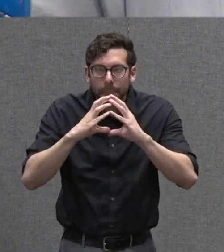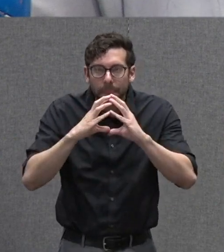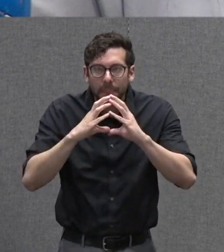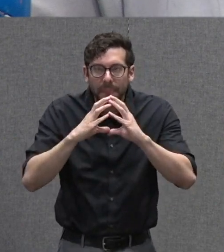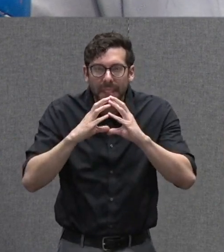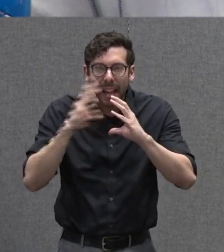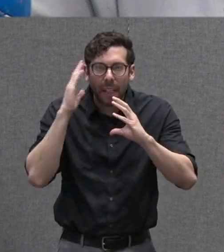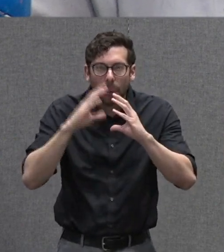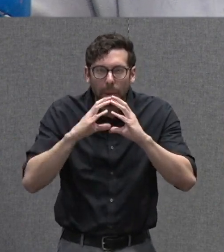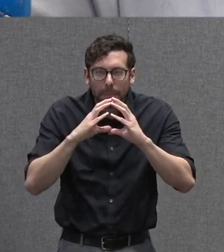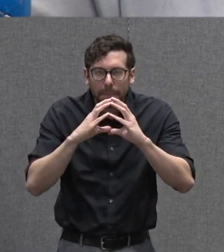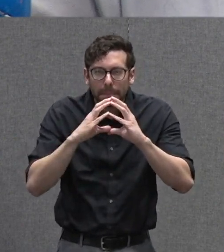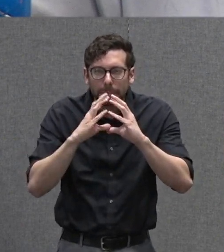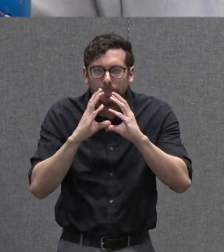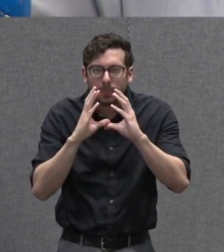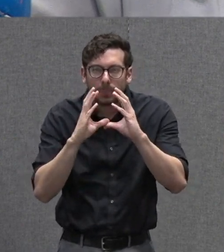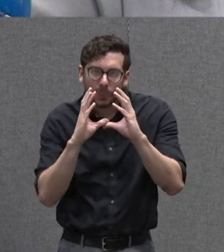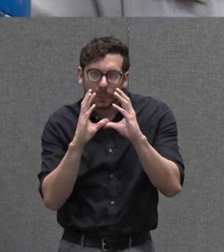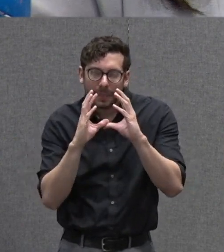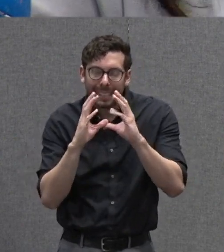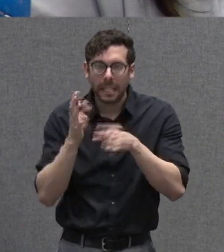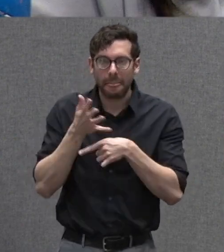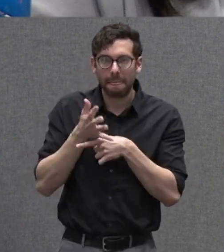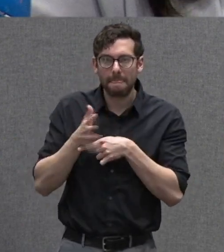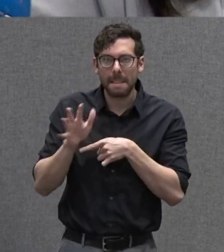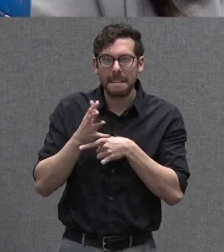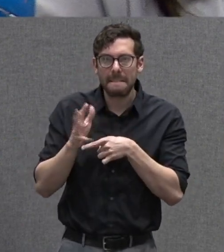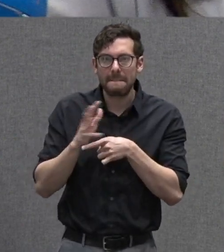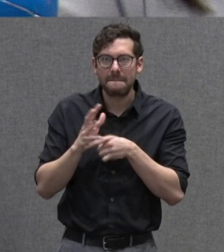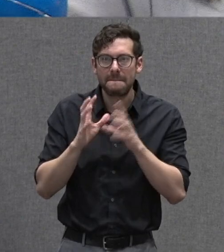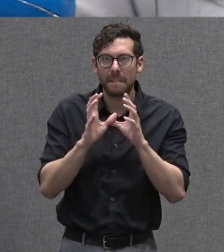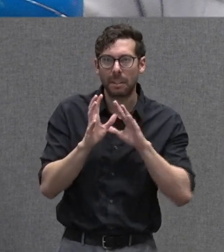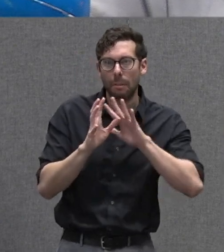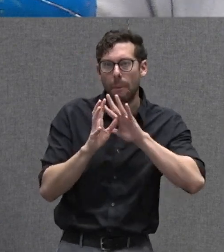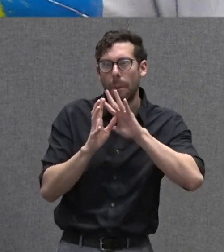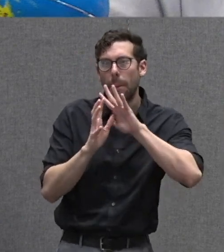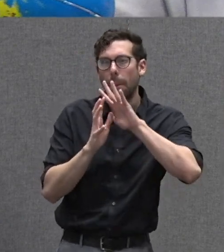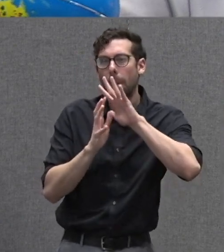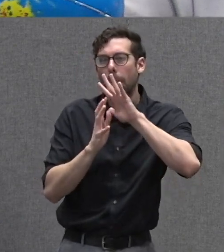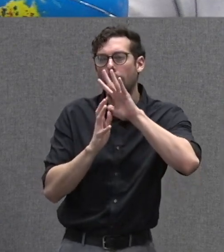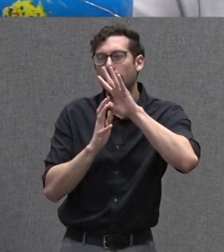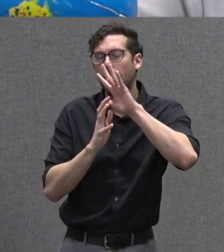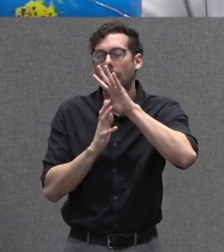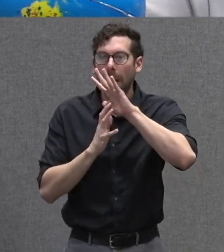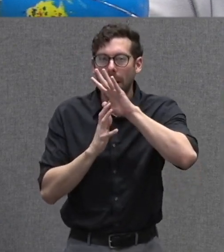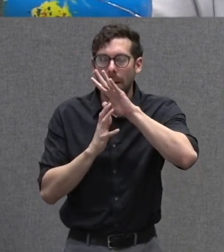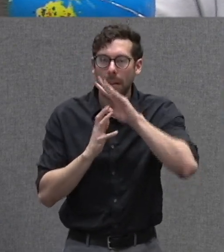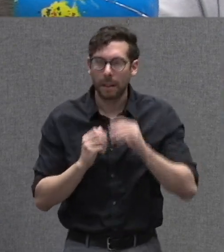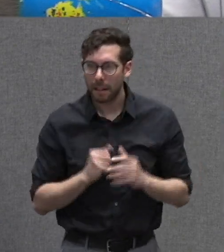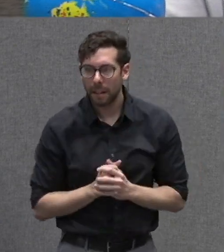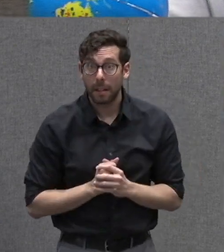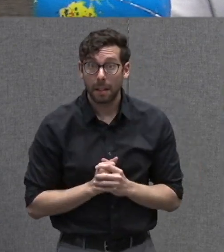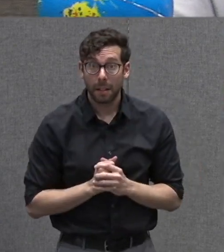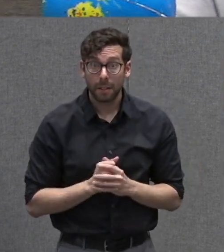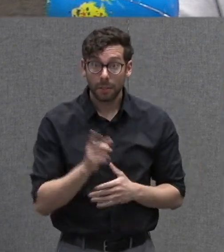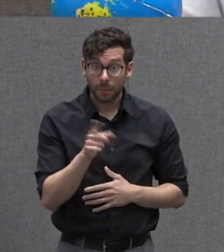or flowers off of the trees. What does that make you think of? What's gonna happen as those leaves continue